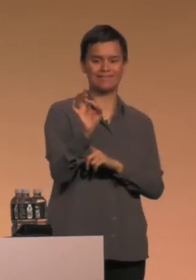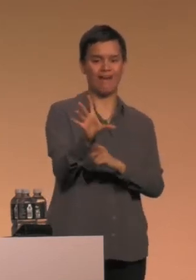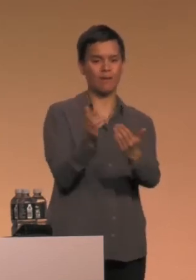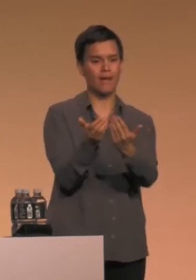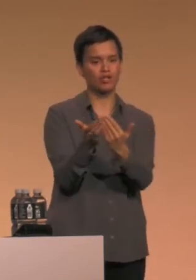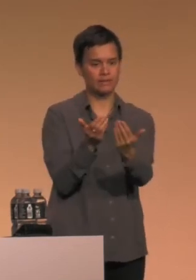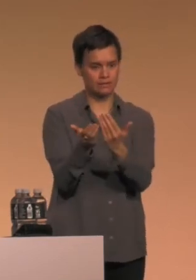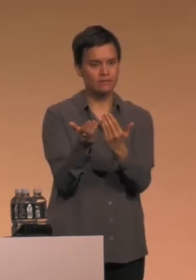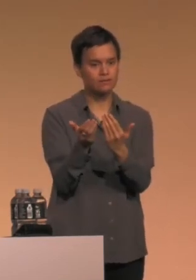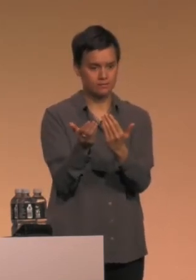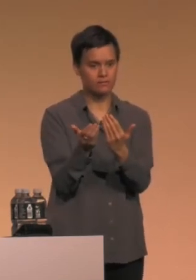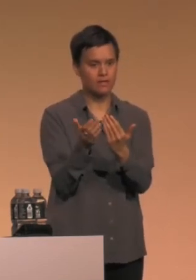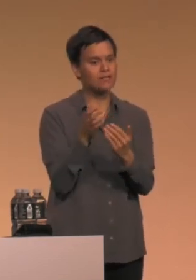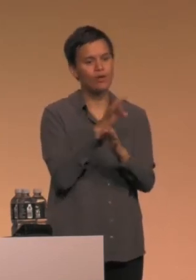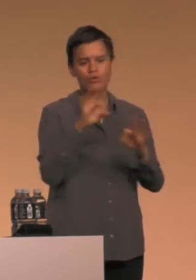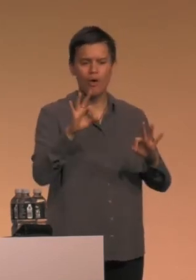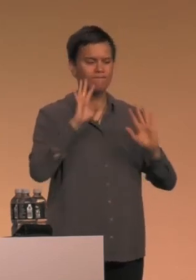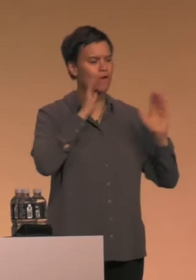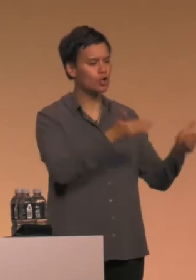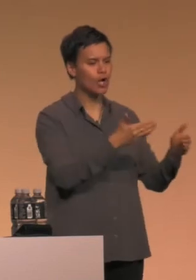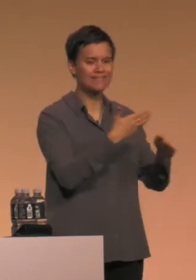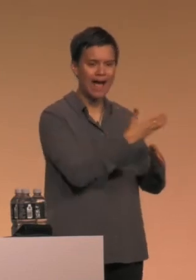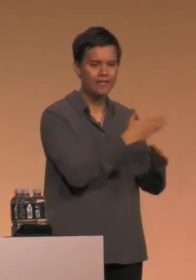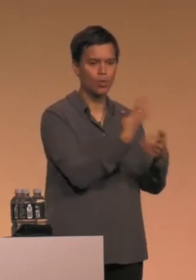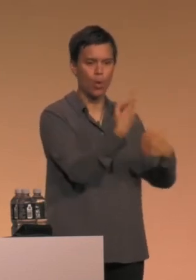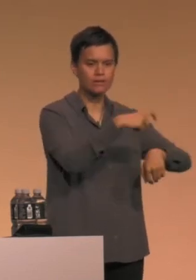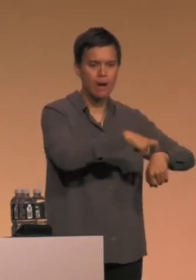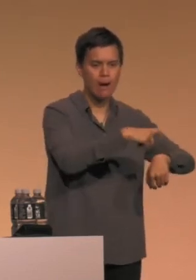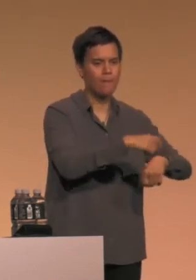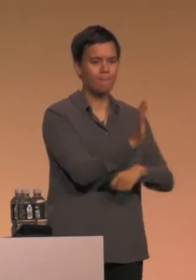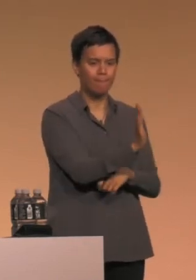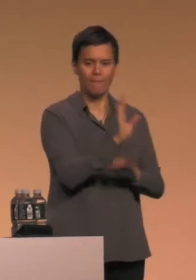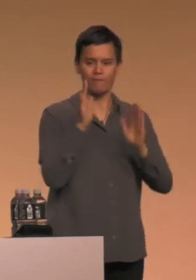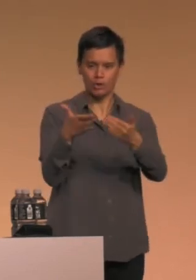It's not about task and time, but about thinking and linking in the moment--